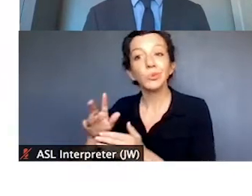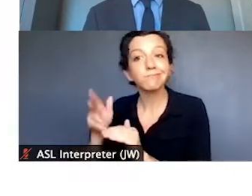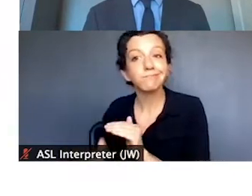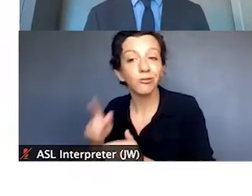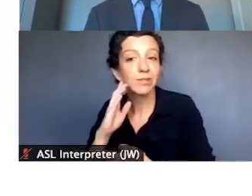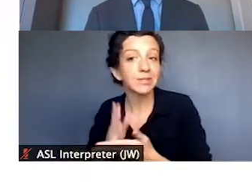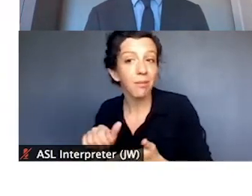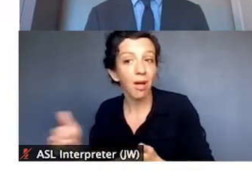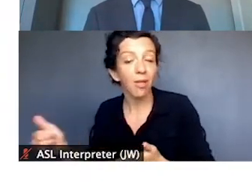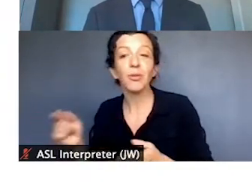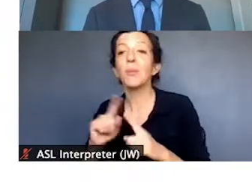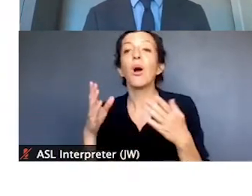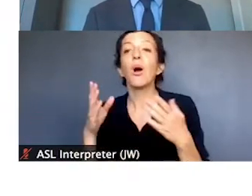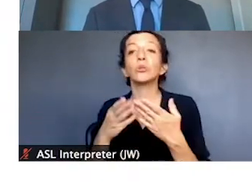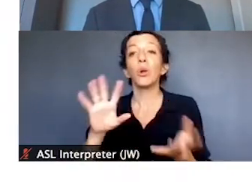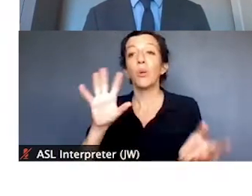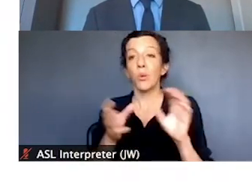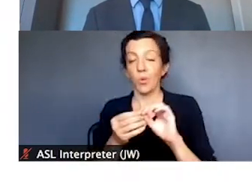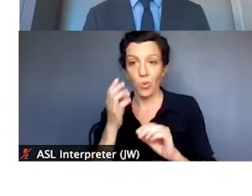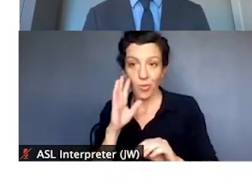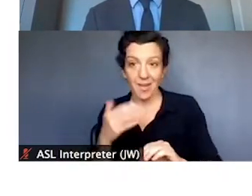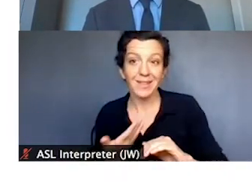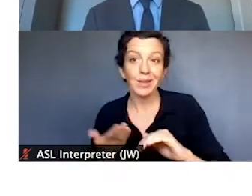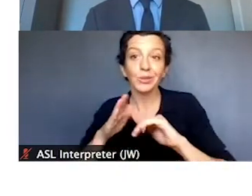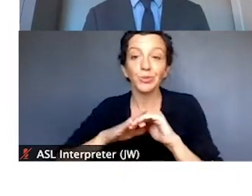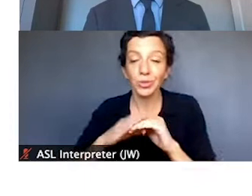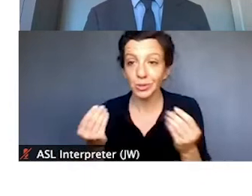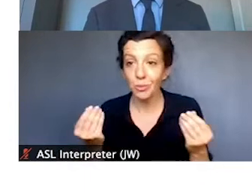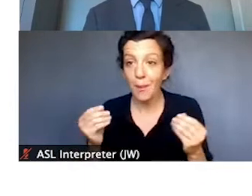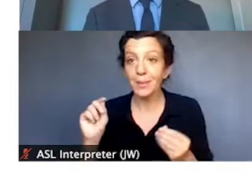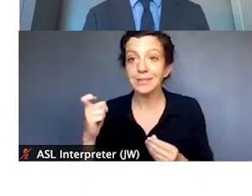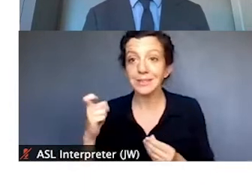it will result in increased property tax payments by owners of business properties.